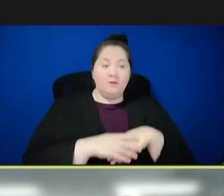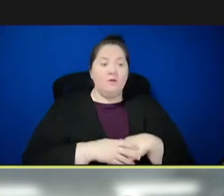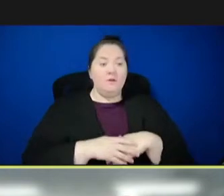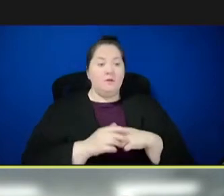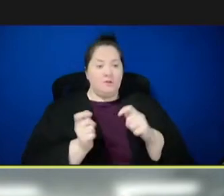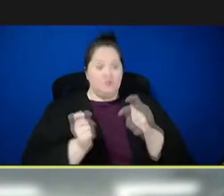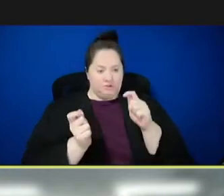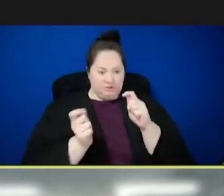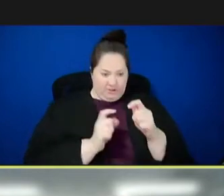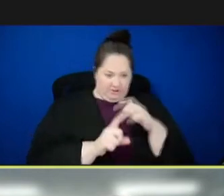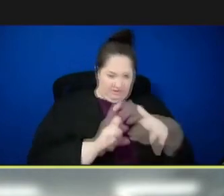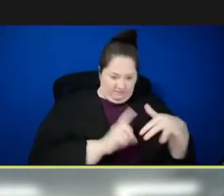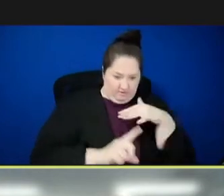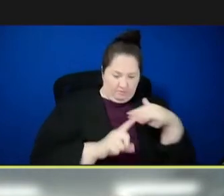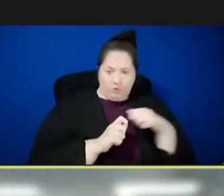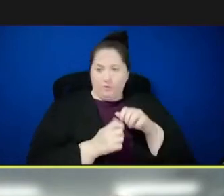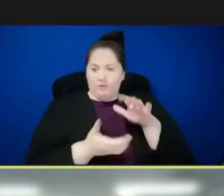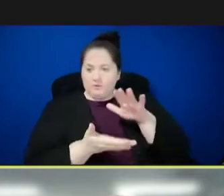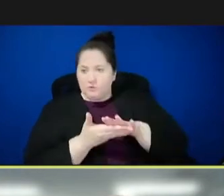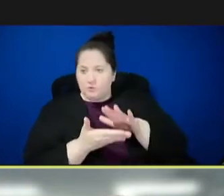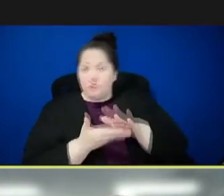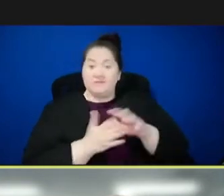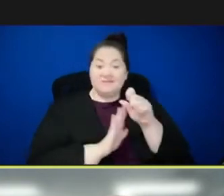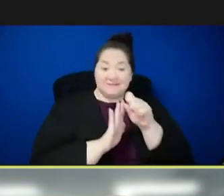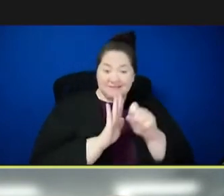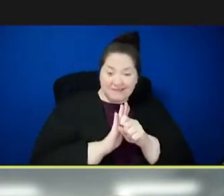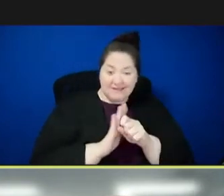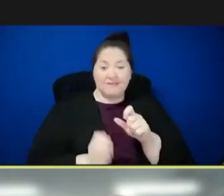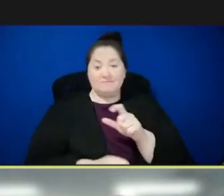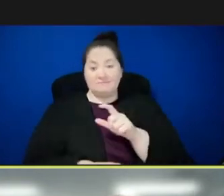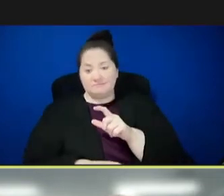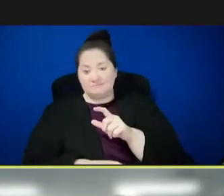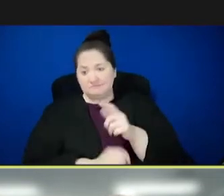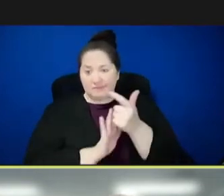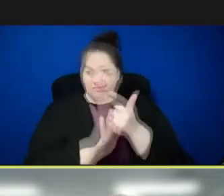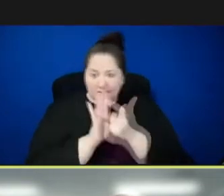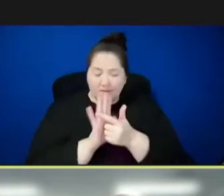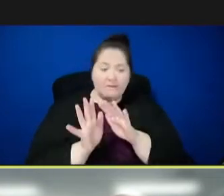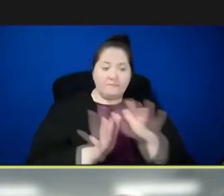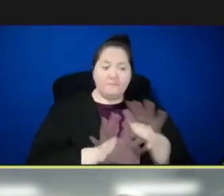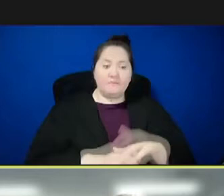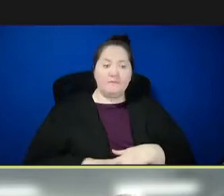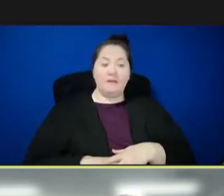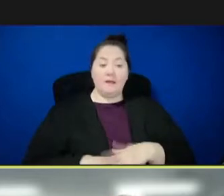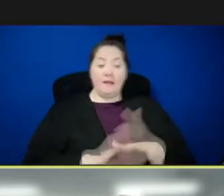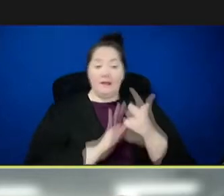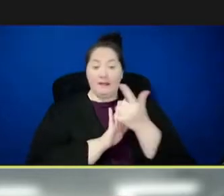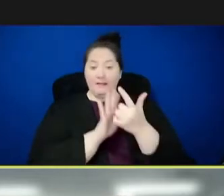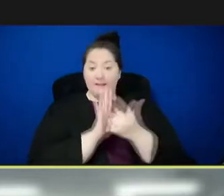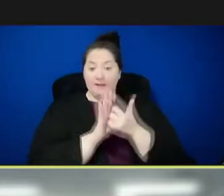related to school or state legislation, the impact of a legal decision in Mississippi that opened up